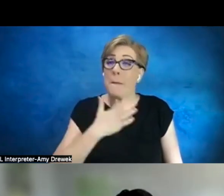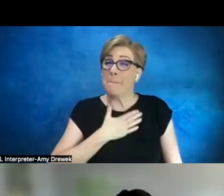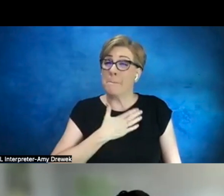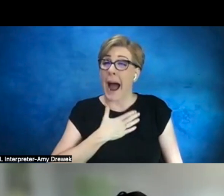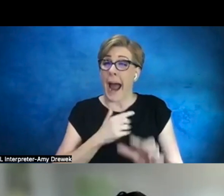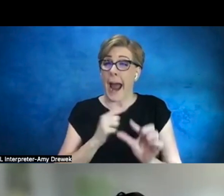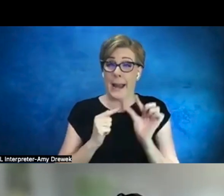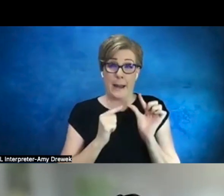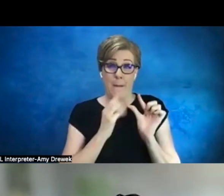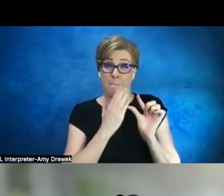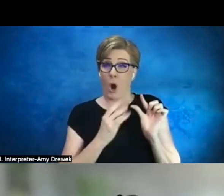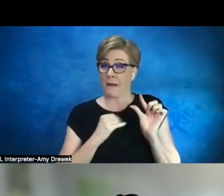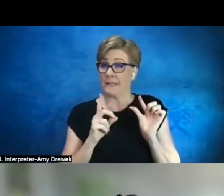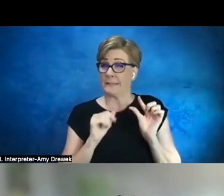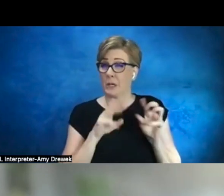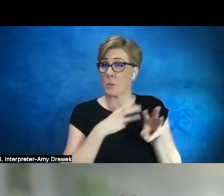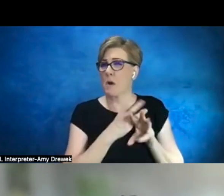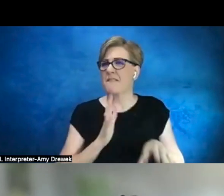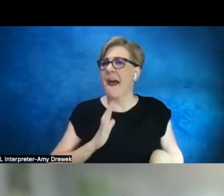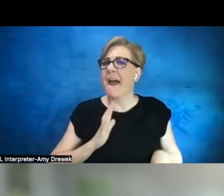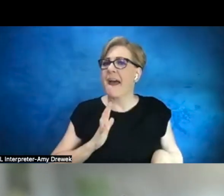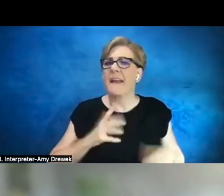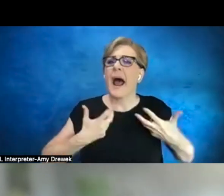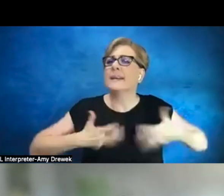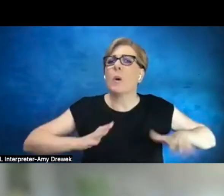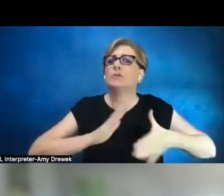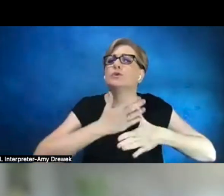I didn't want to share it. I didn't want to share it with, like, any disabilities,